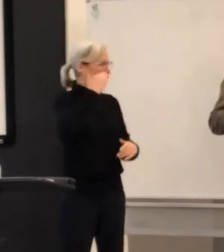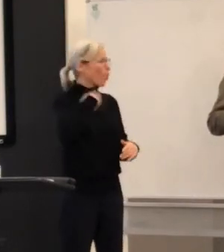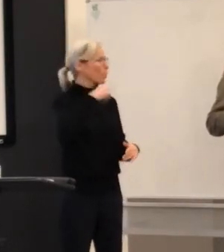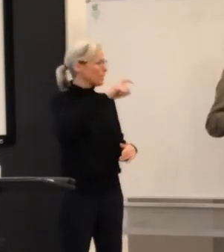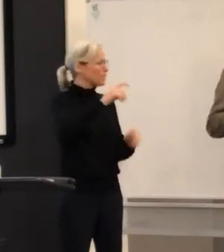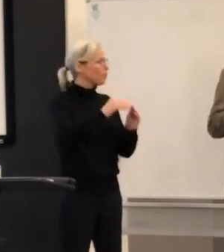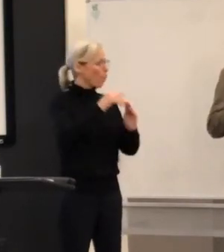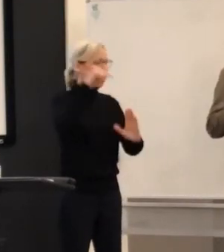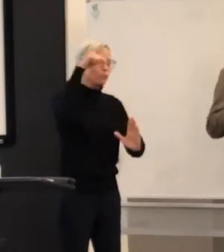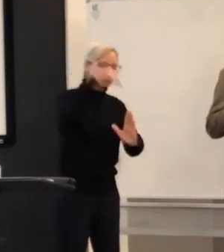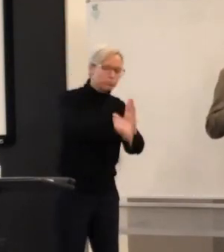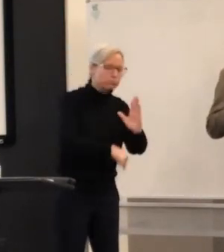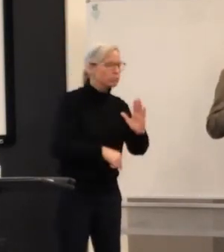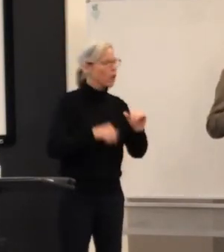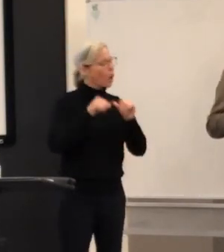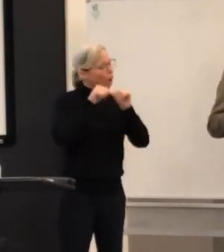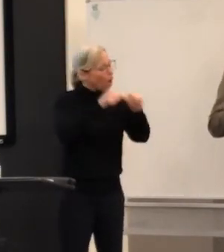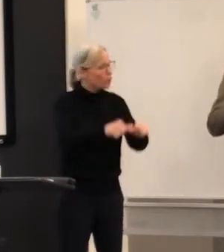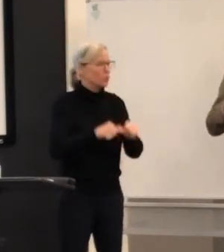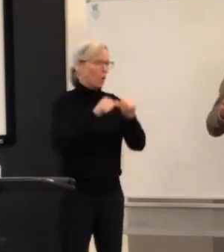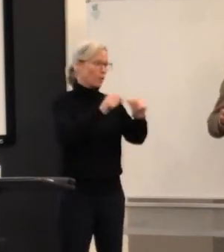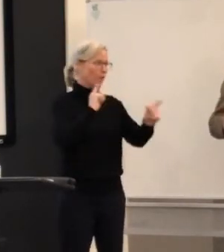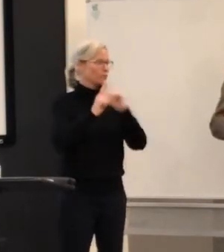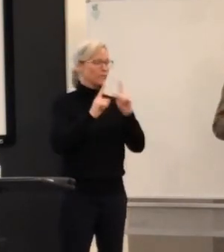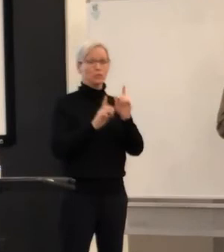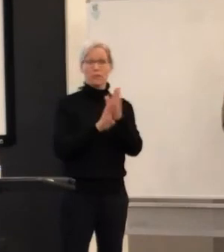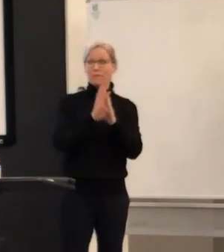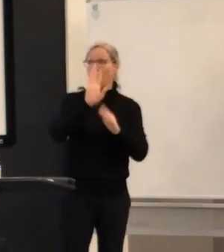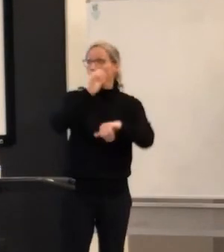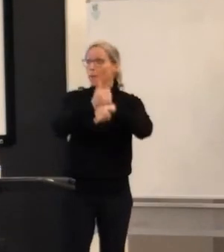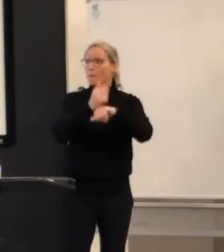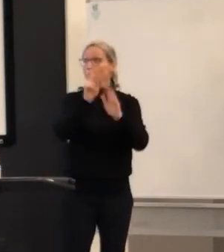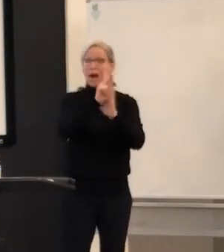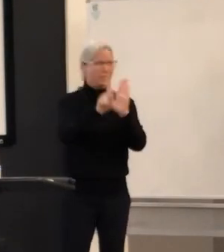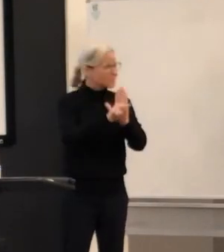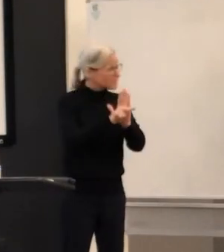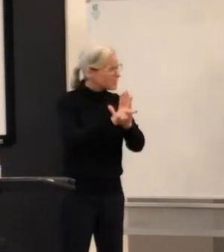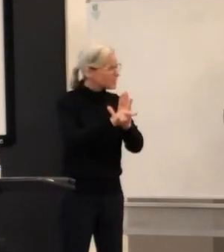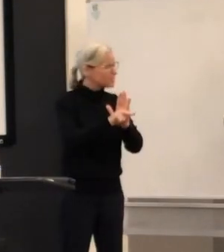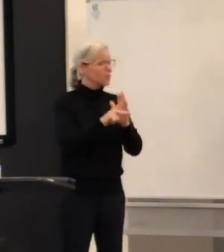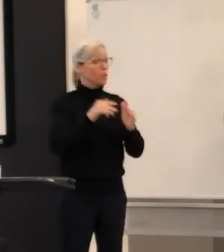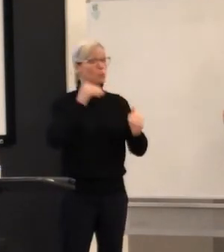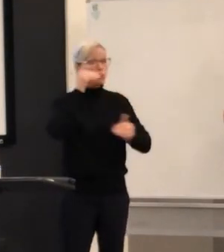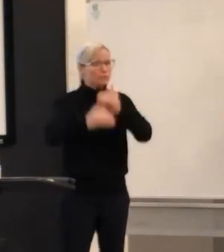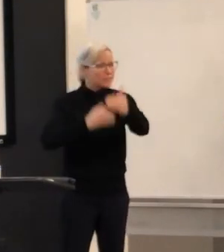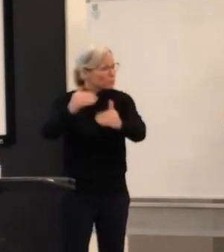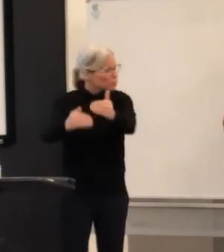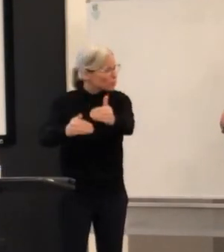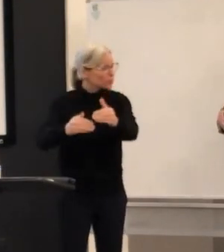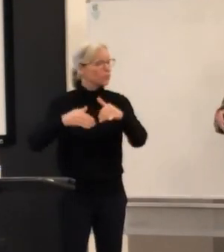including development of some policies and procedures for standardizing how this is handled.